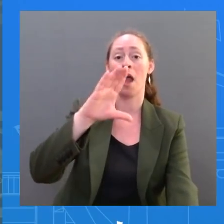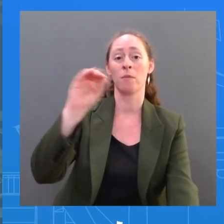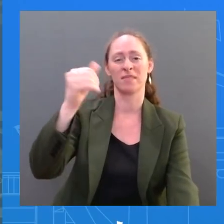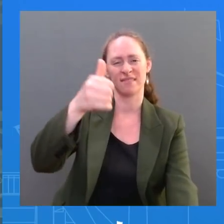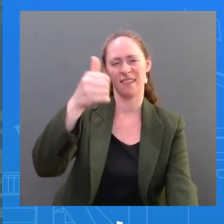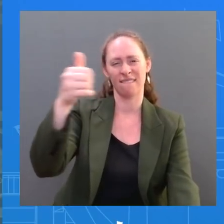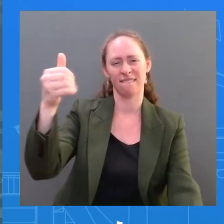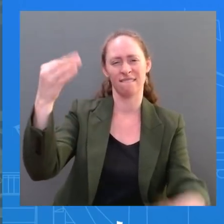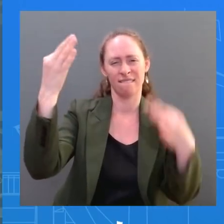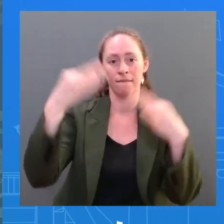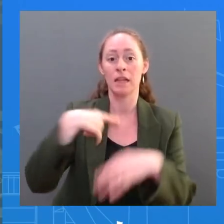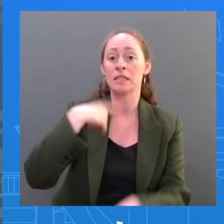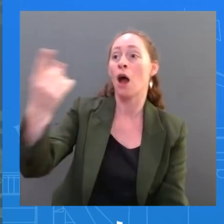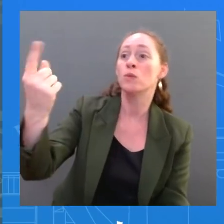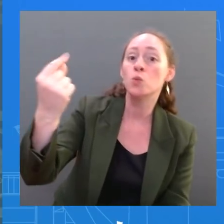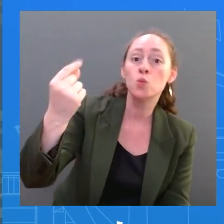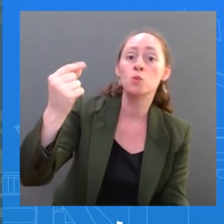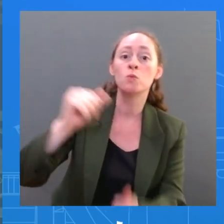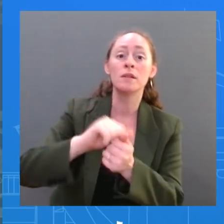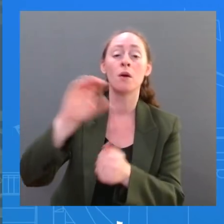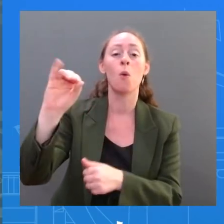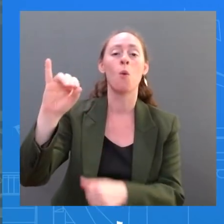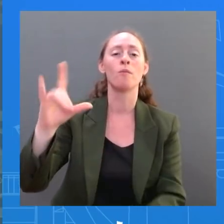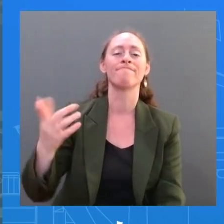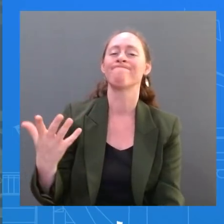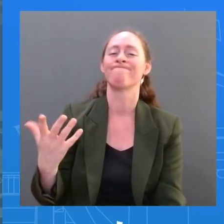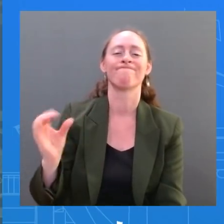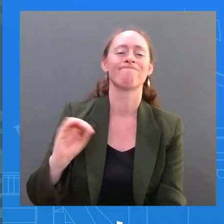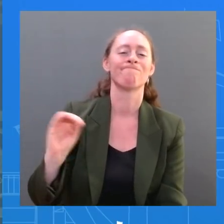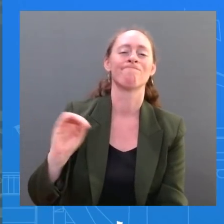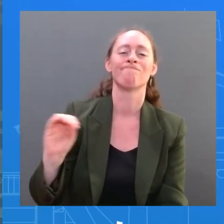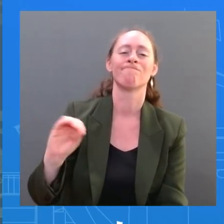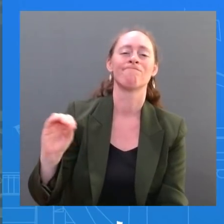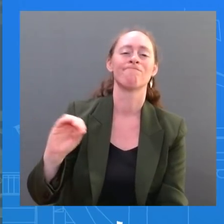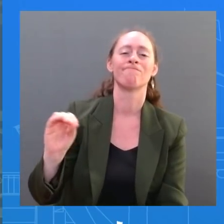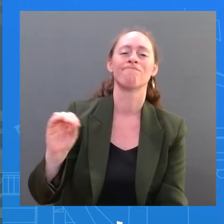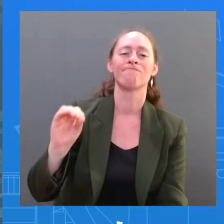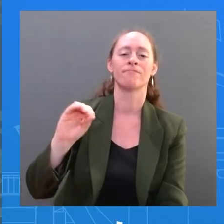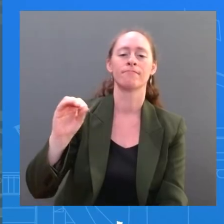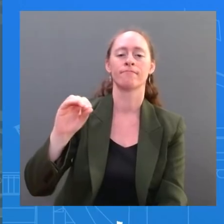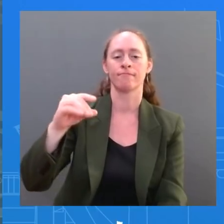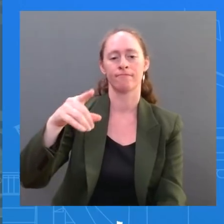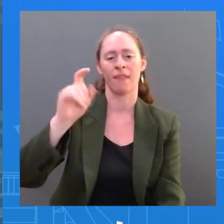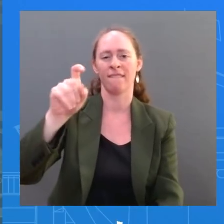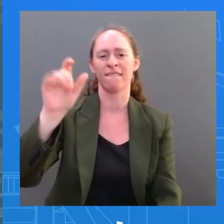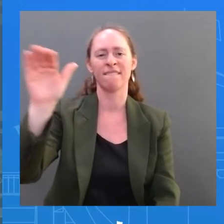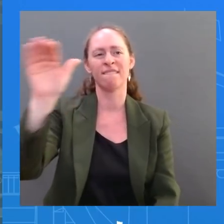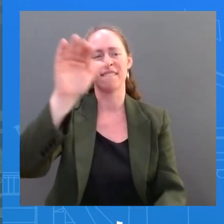And so, I would ask -- you should ask the oil companies about where they are sending the oil they purchase and why.